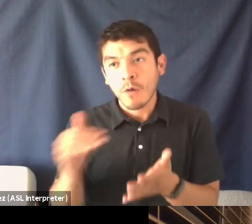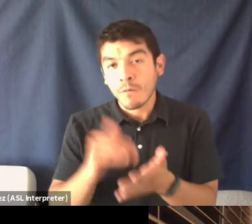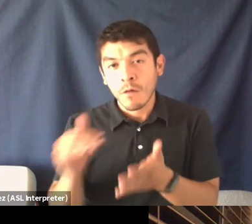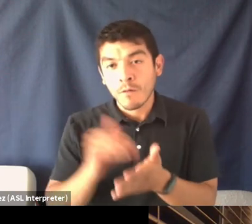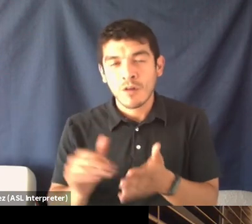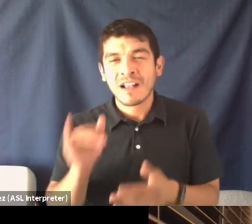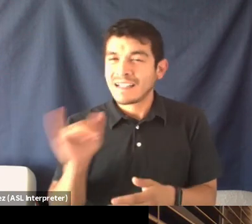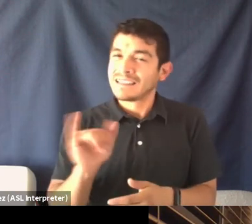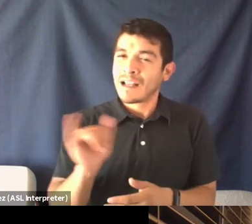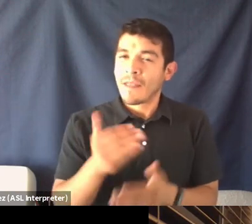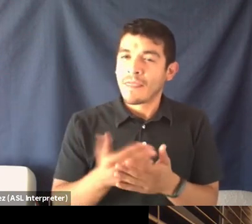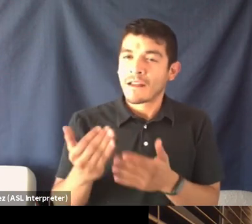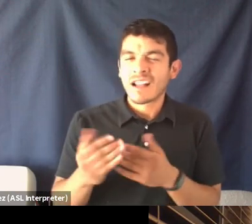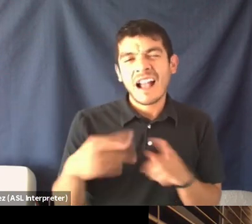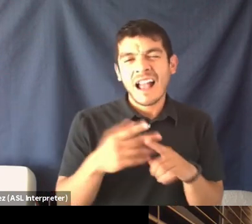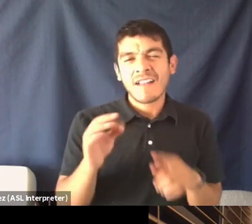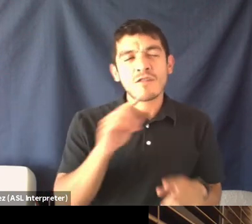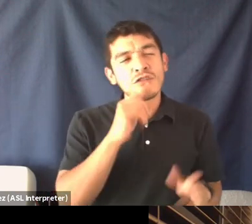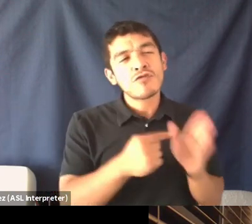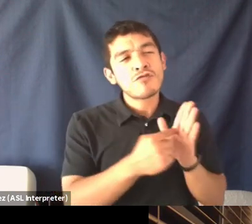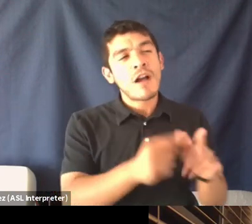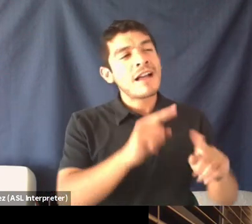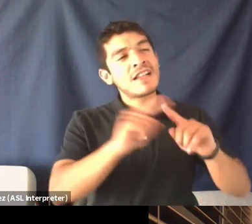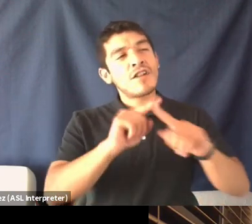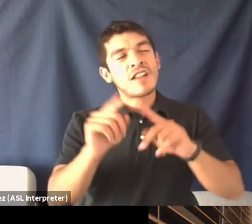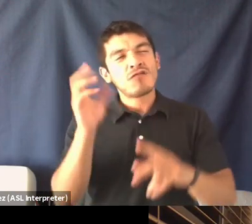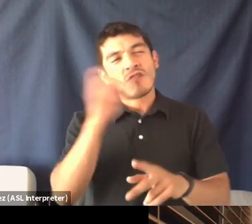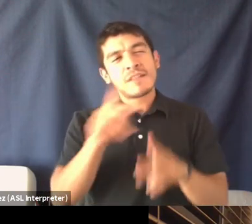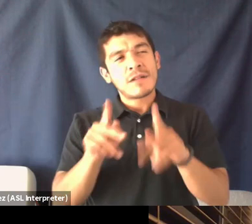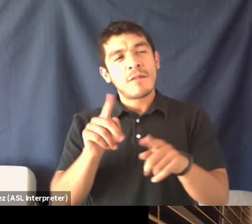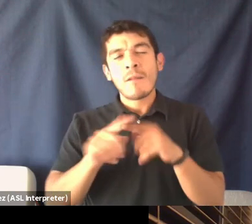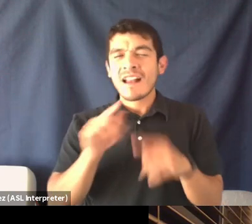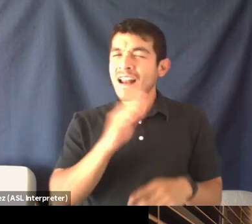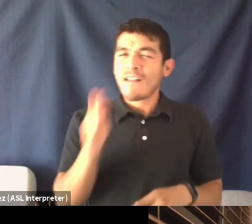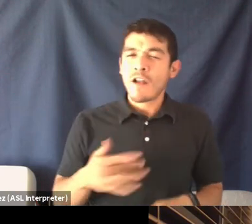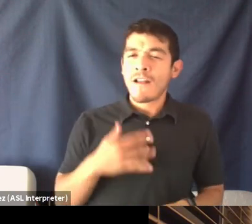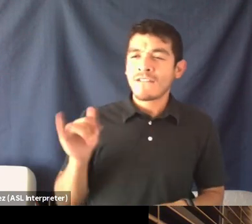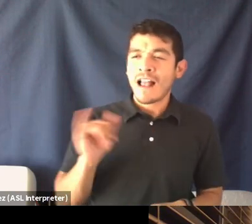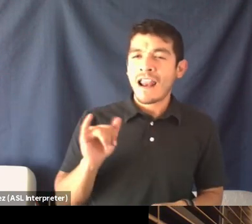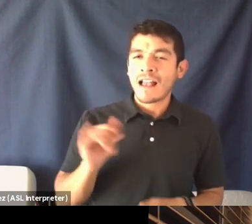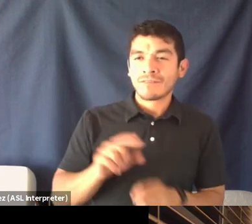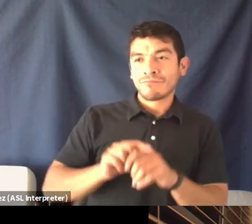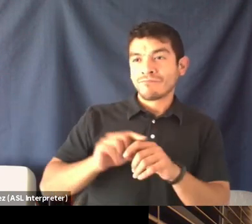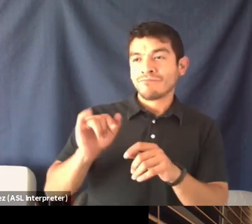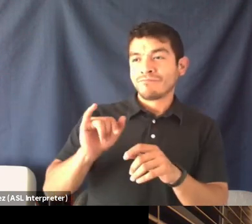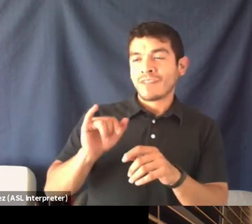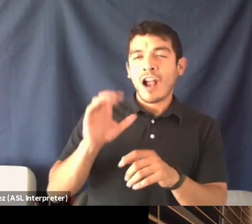It was kind of a catalog of really eccentric subjects but it never quite felt like a slideshow of a carnival. It felt like there was something deeper